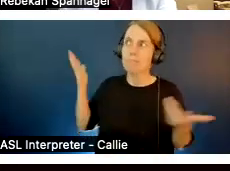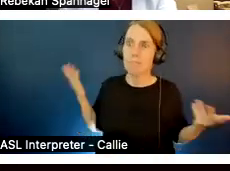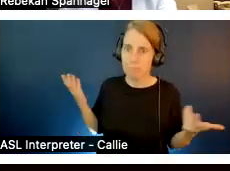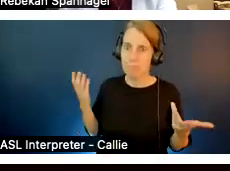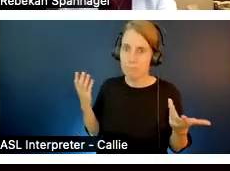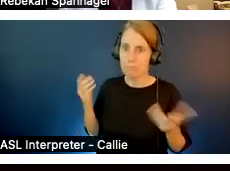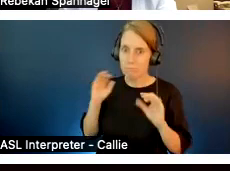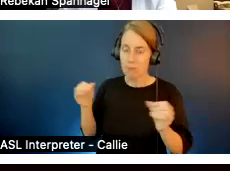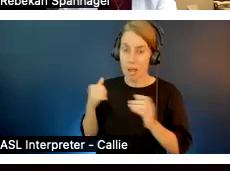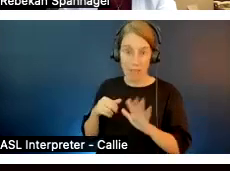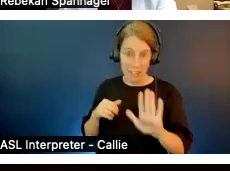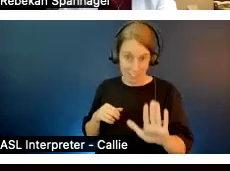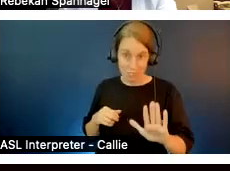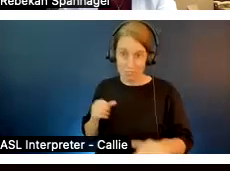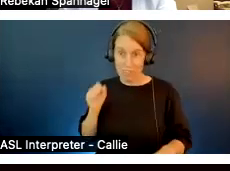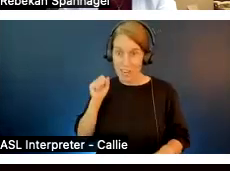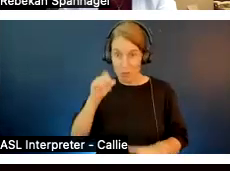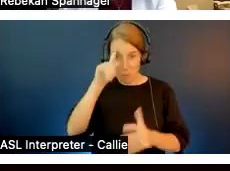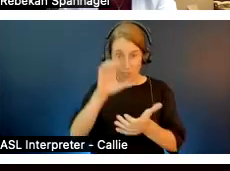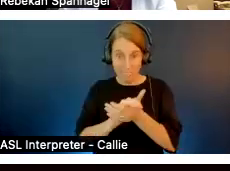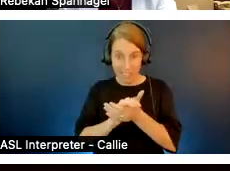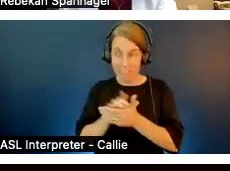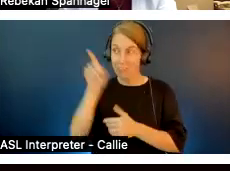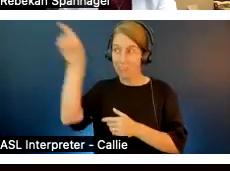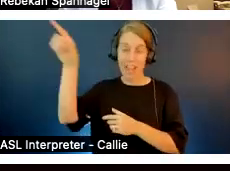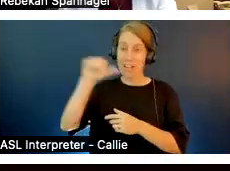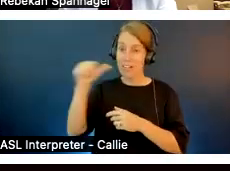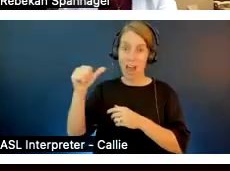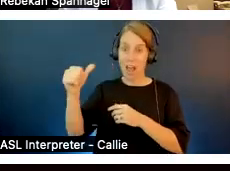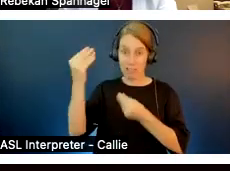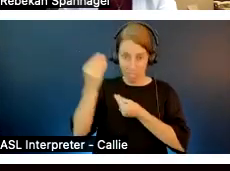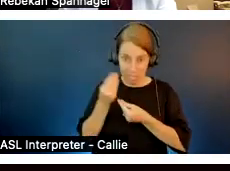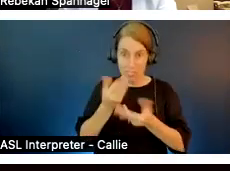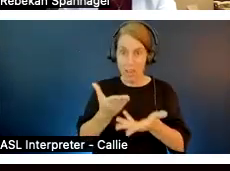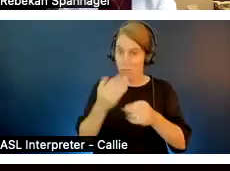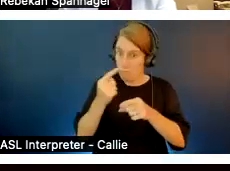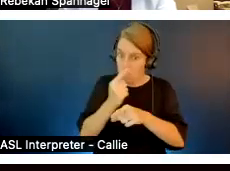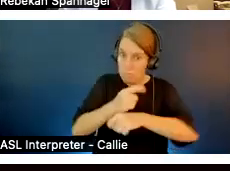if you believe that they didn't give you proper notice whether it's the time was too short they